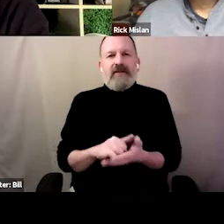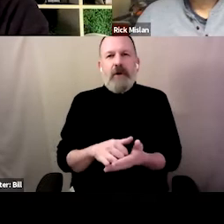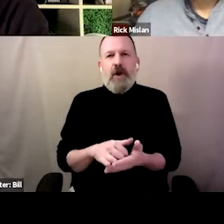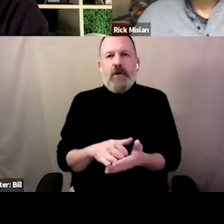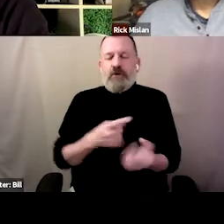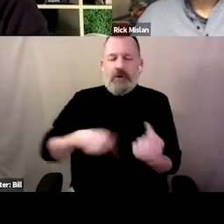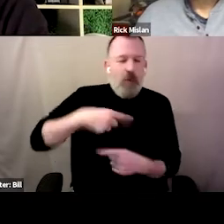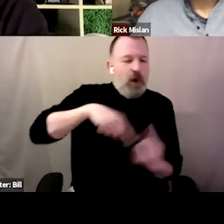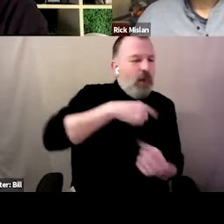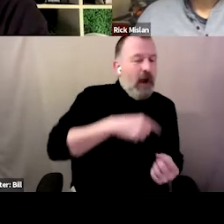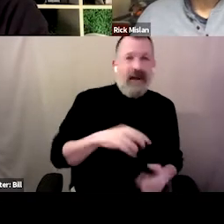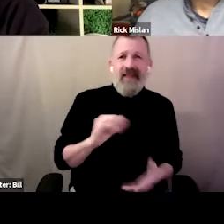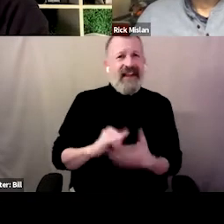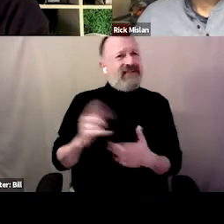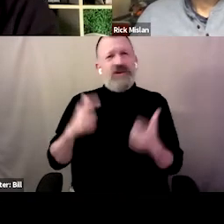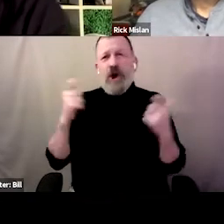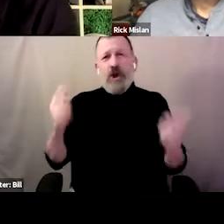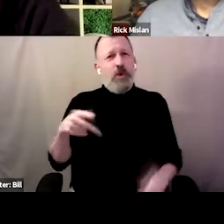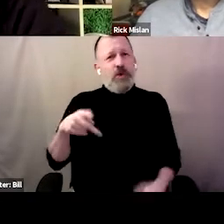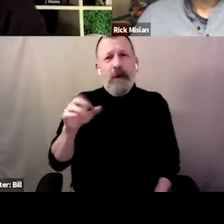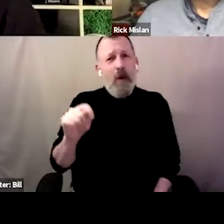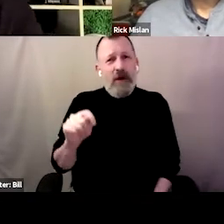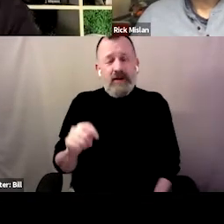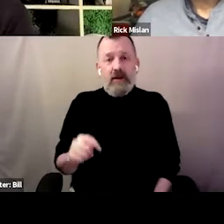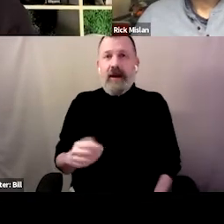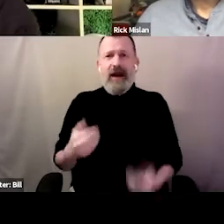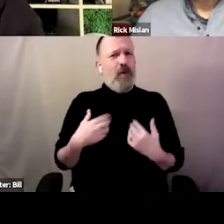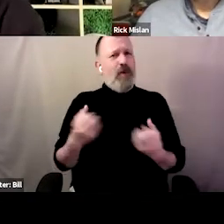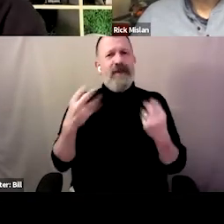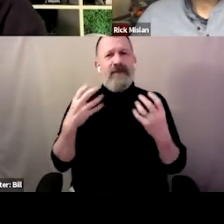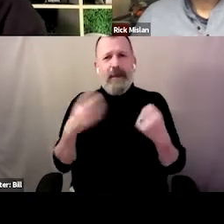just so big. As an example, and we have all kinds of these choke points in our country